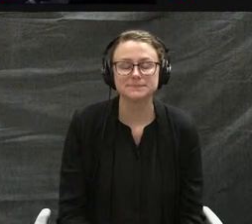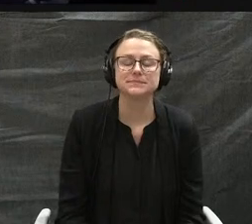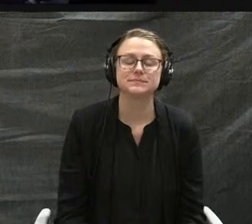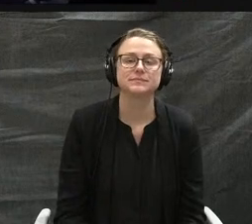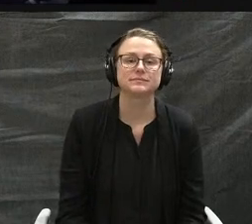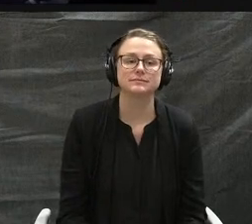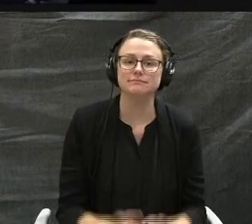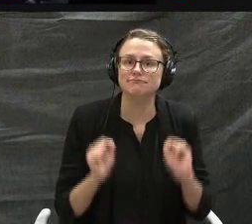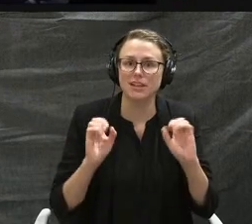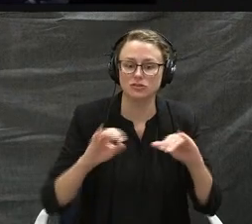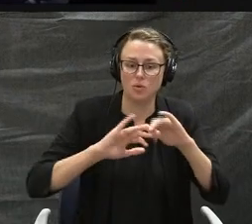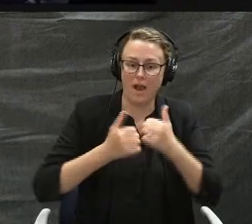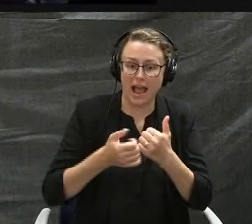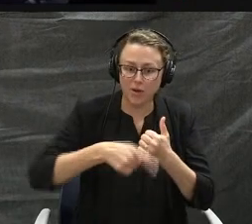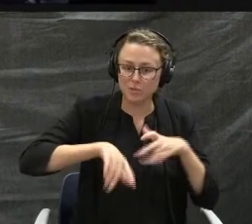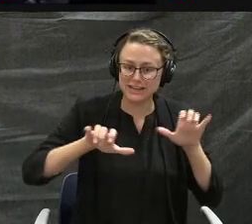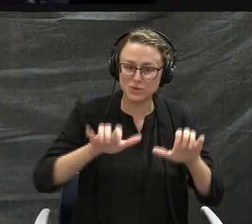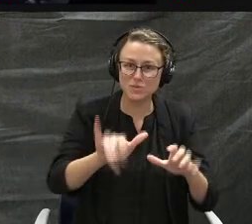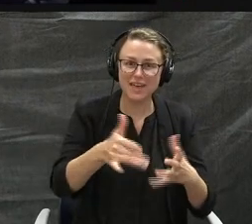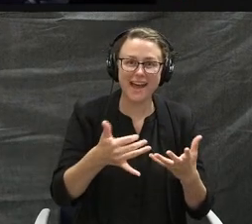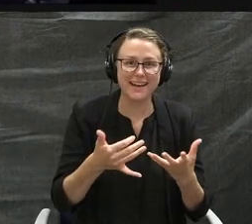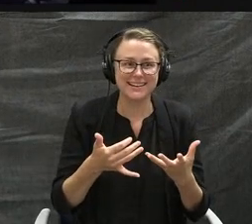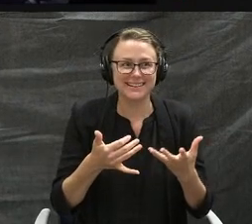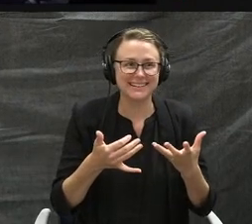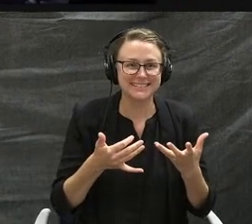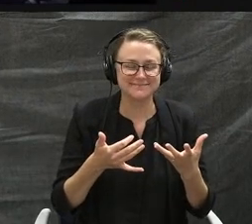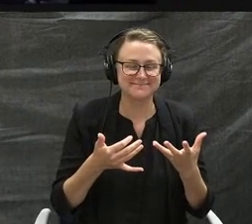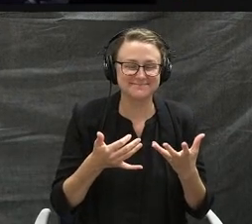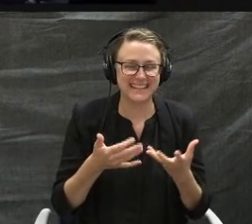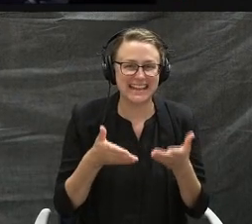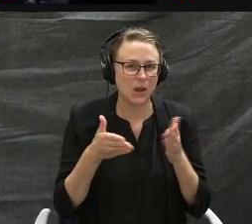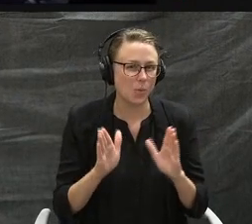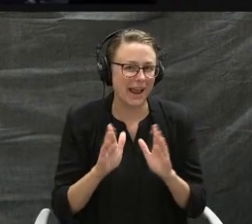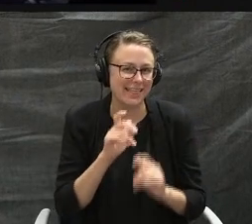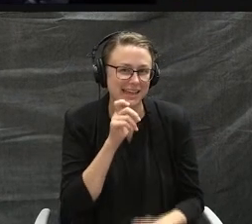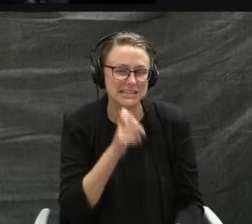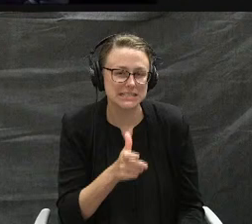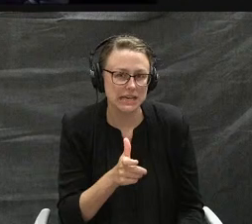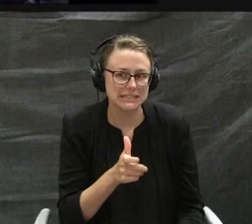how do we do that in a way that doesn't doesn't become that.